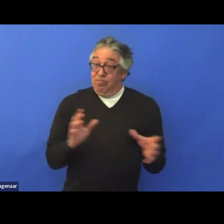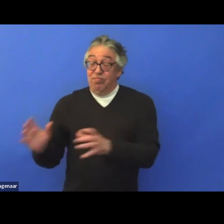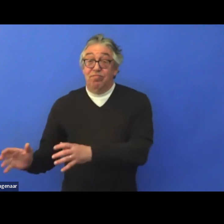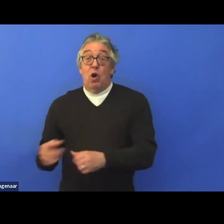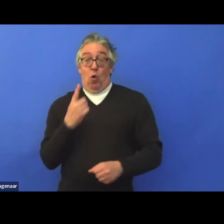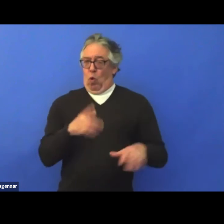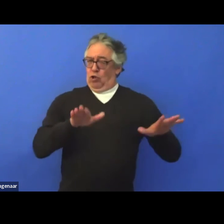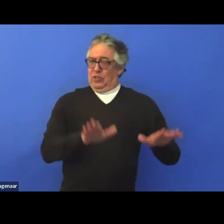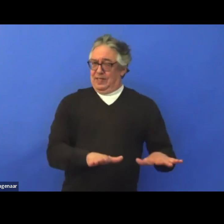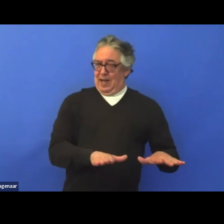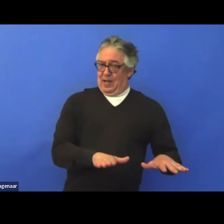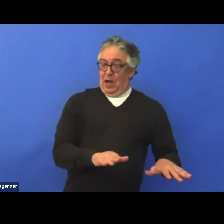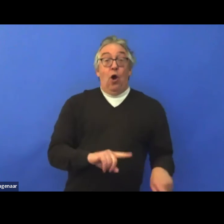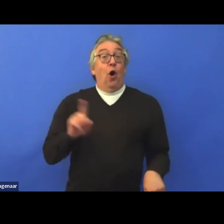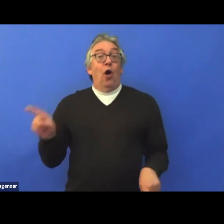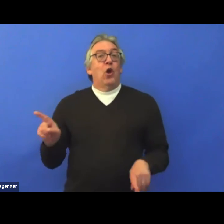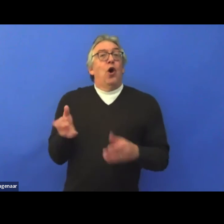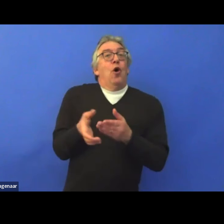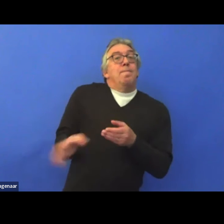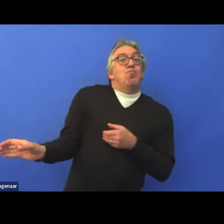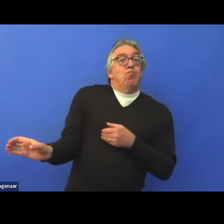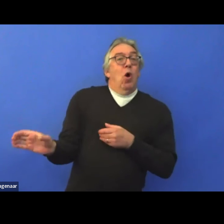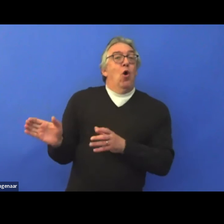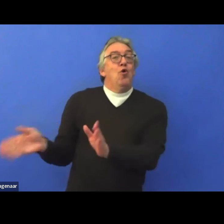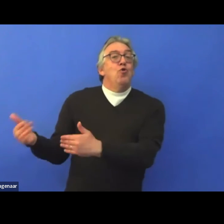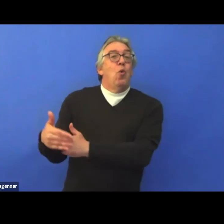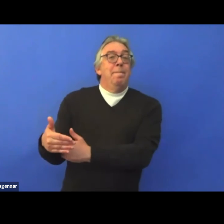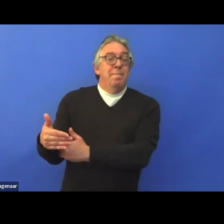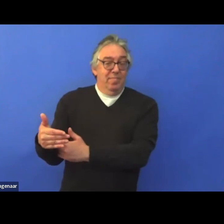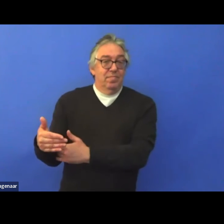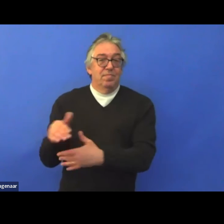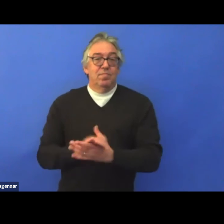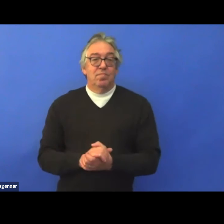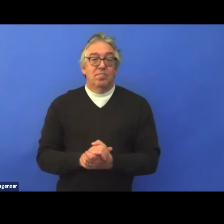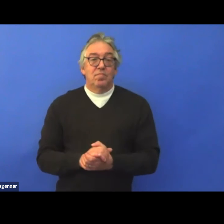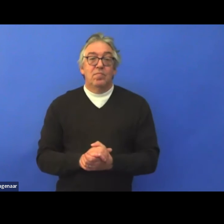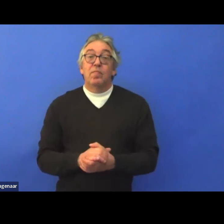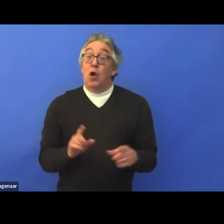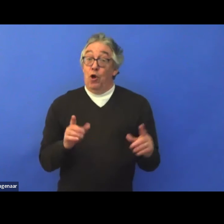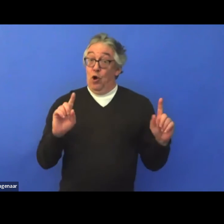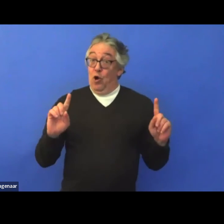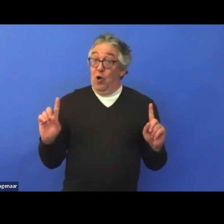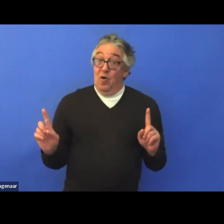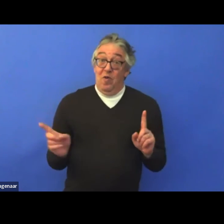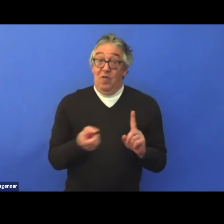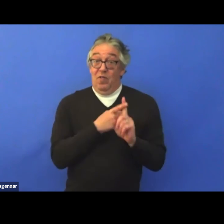and one in the breakout room which will appear in a few seconds. The first session will be in the main room.